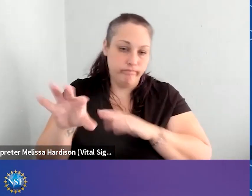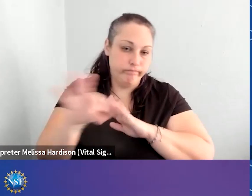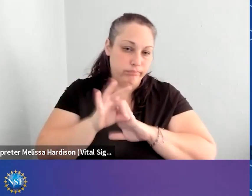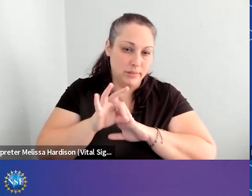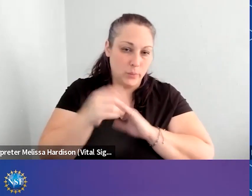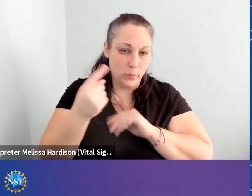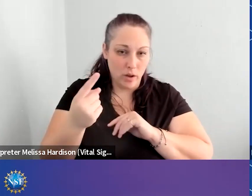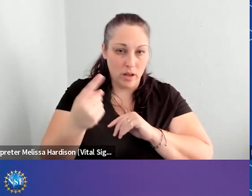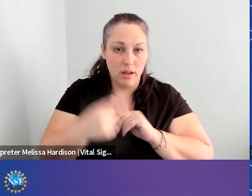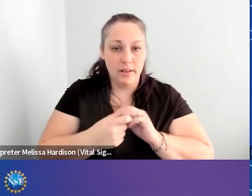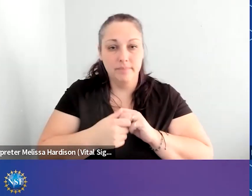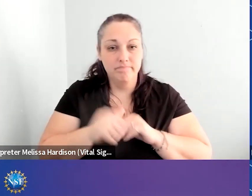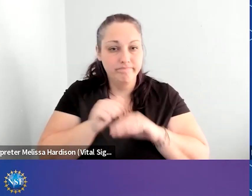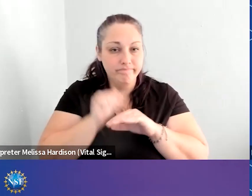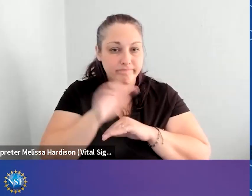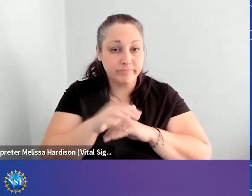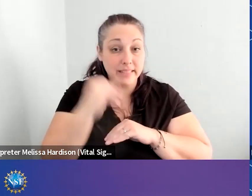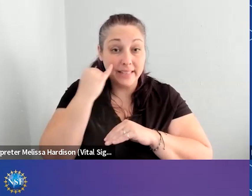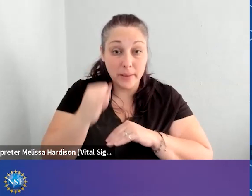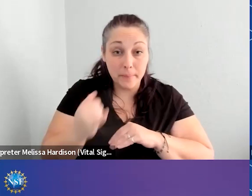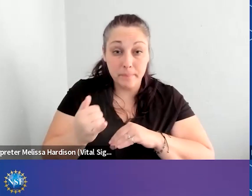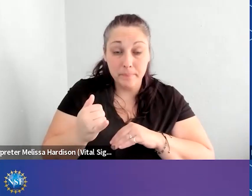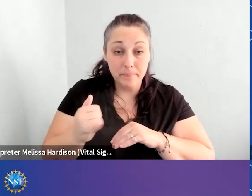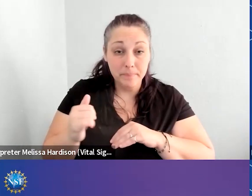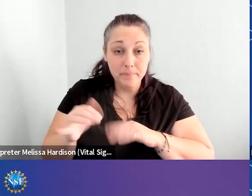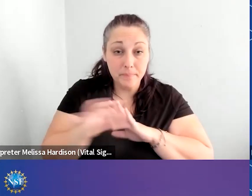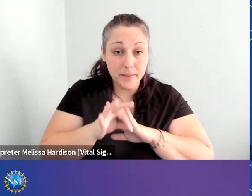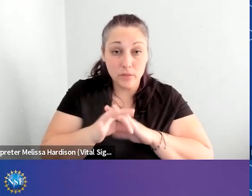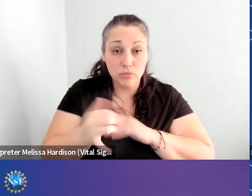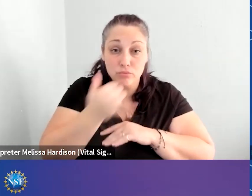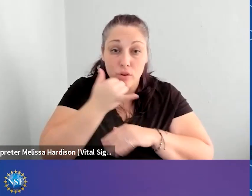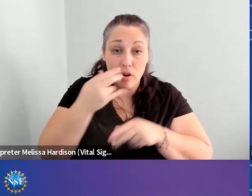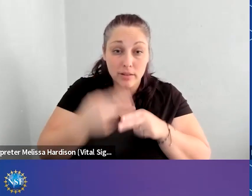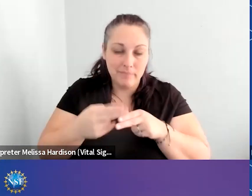the beautiful thing is is if you've picked wrong, they'll forward it on to the best person.